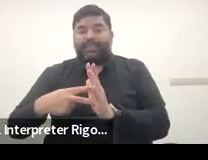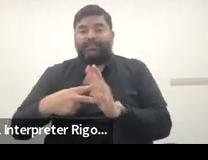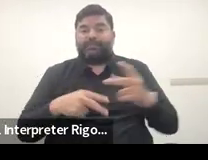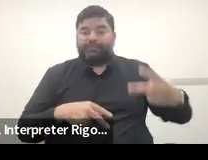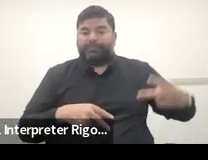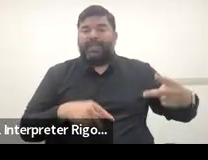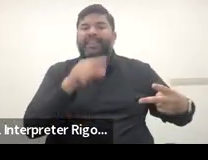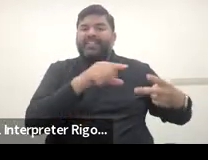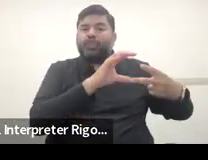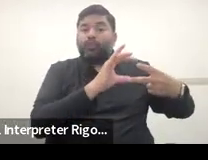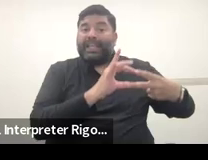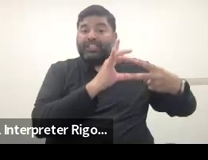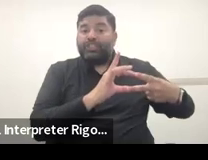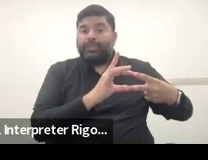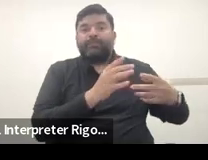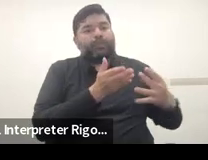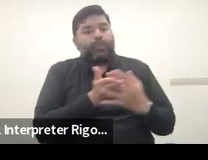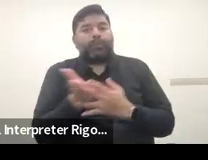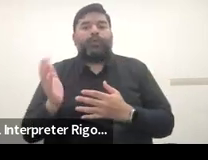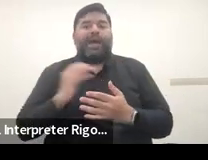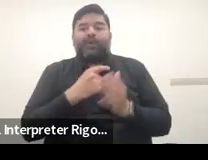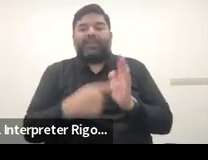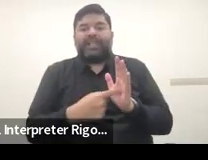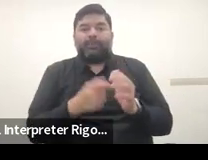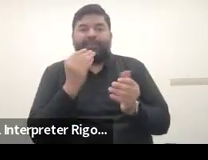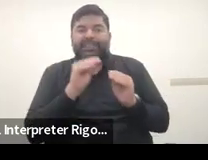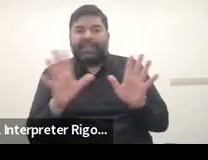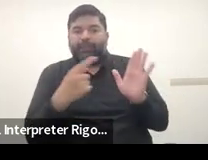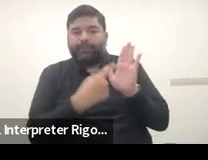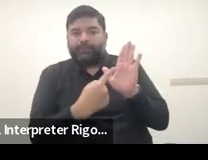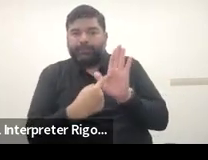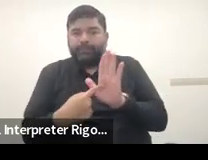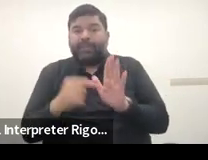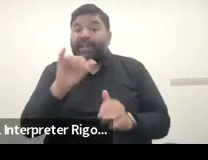throughout a lot of the examples and I think that relationship should be very helpful for